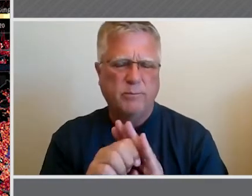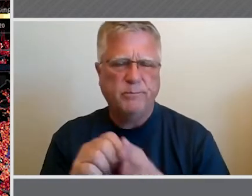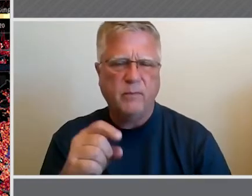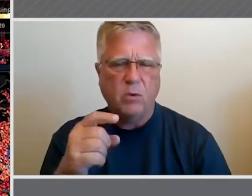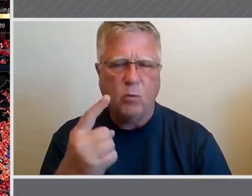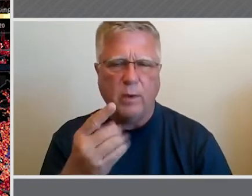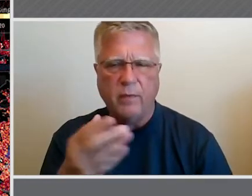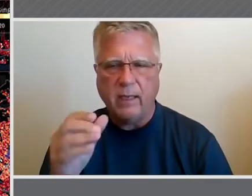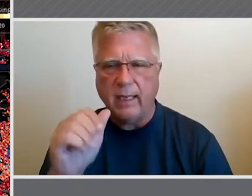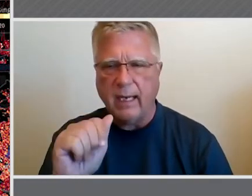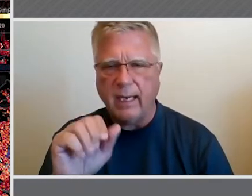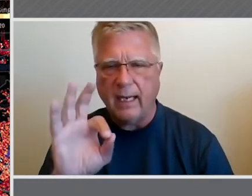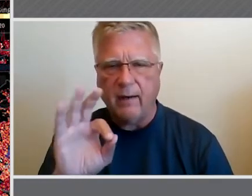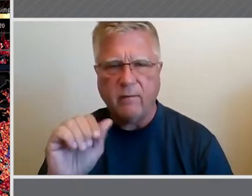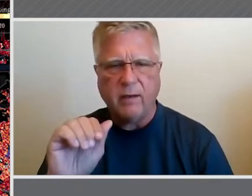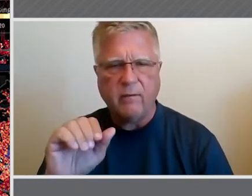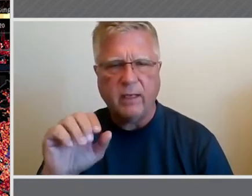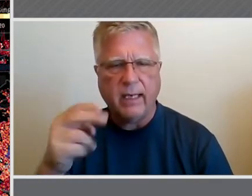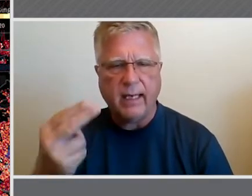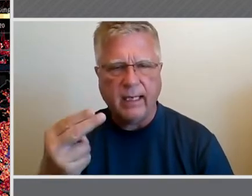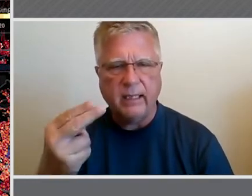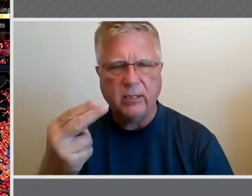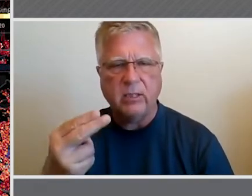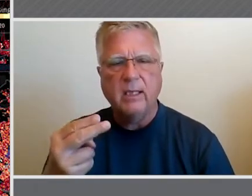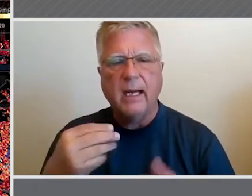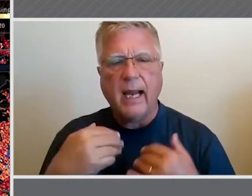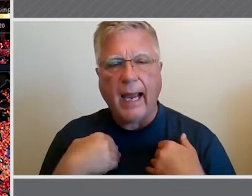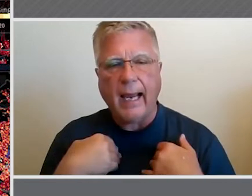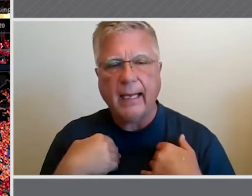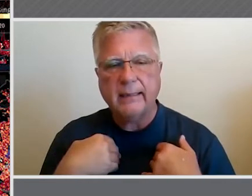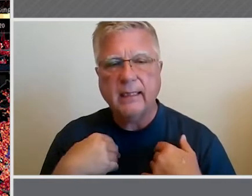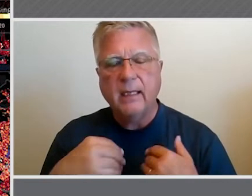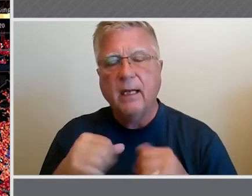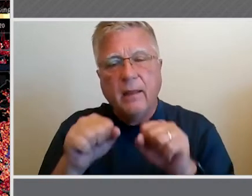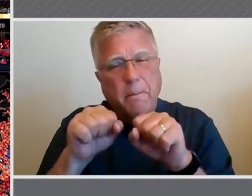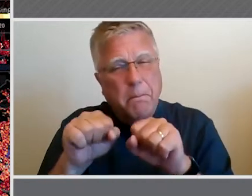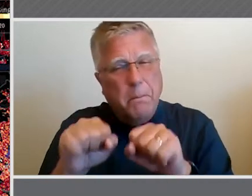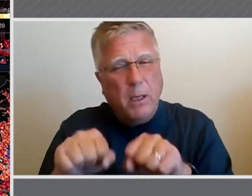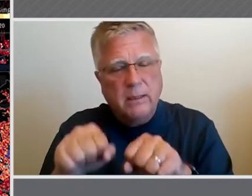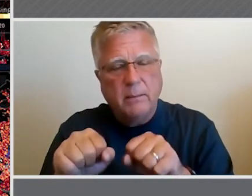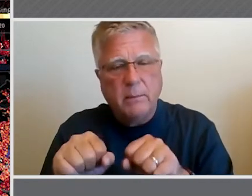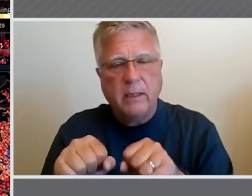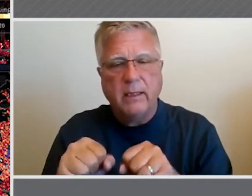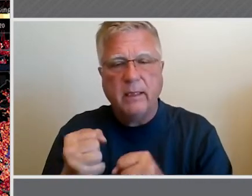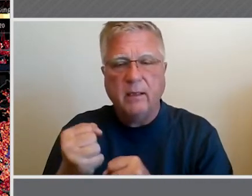ffs task recommendations, is to look at the possibility of good cause for a mix.